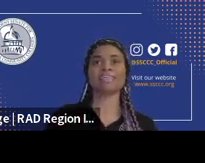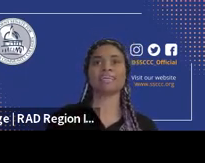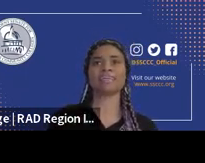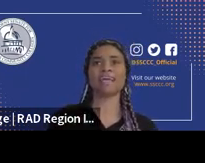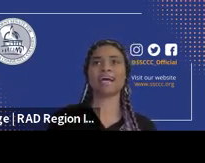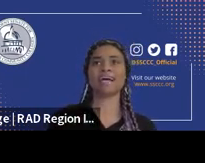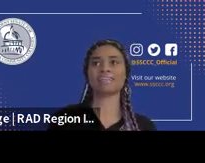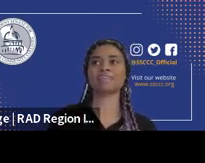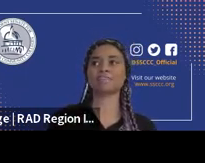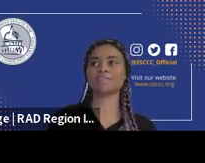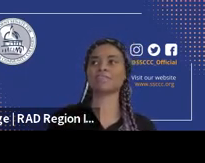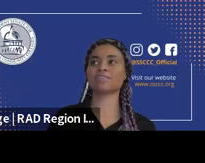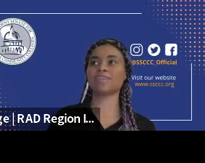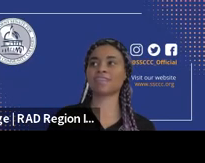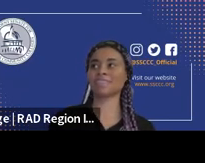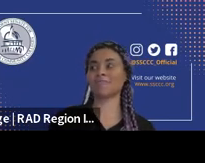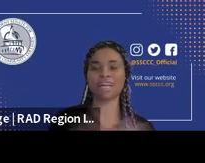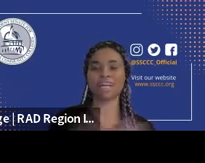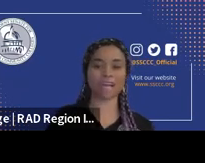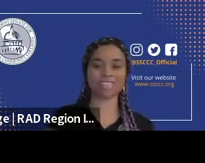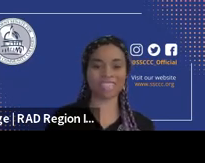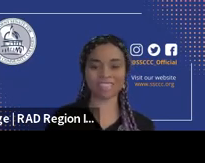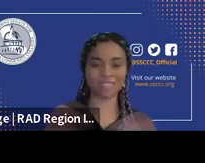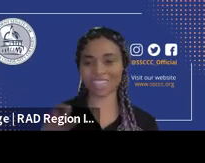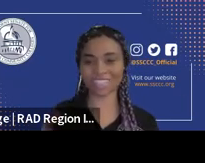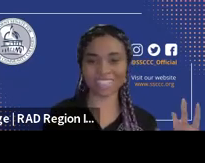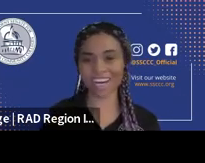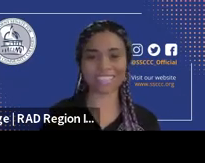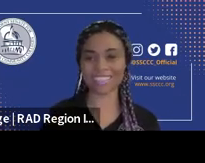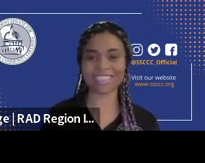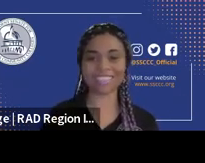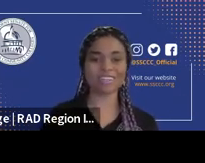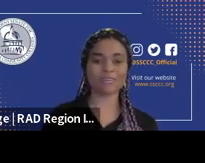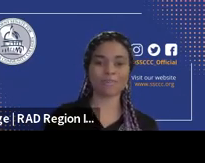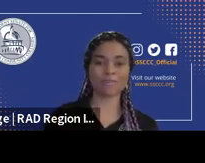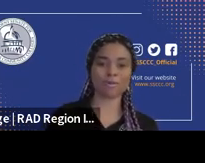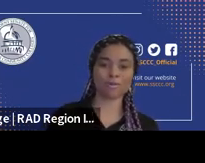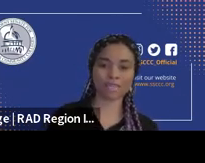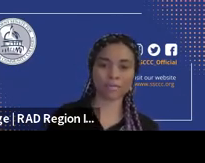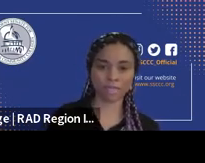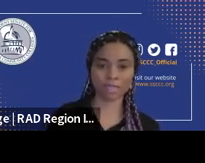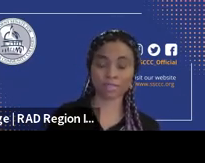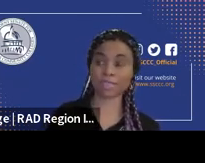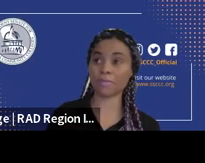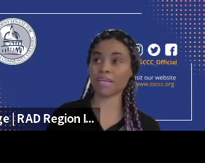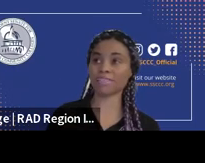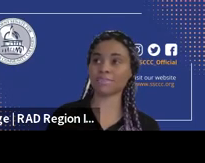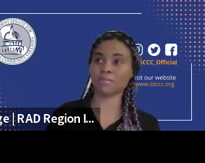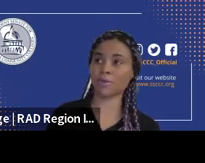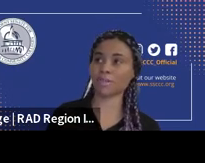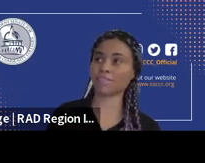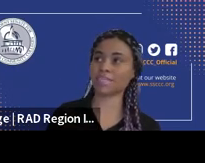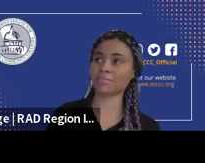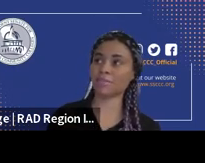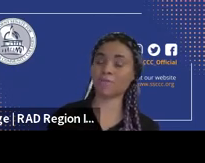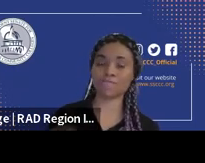And yeah, there's a lot of things that I'm glad this pound there, so we can all share our ideas for what will make DSP more accessible.